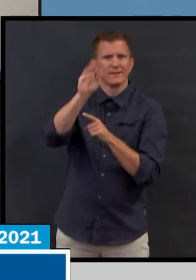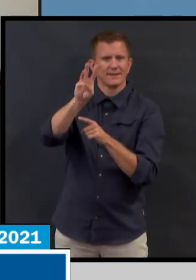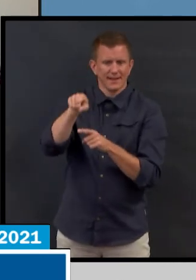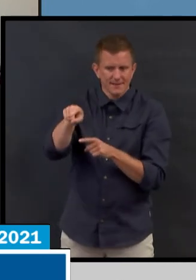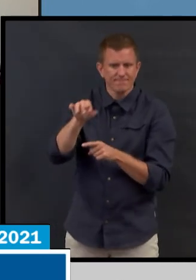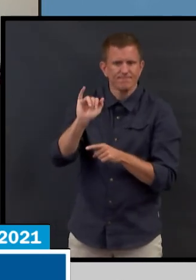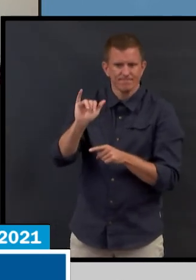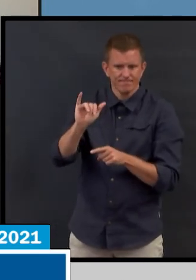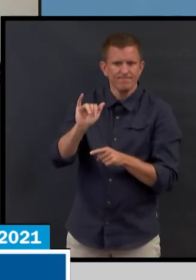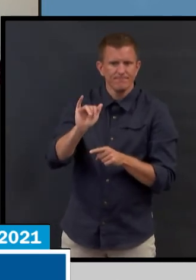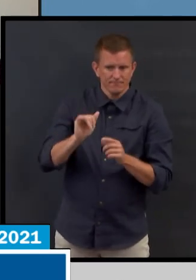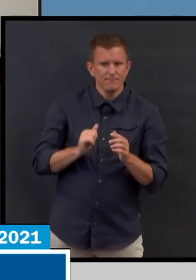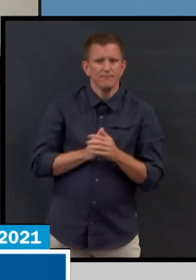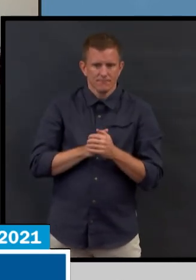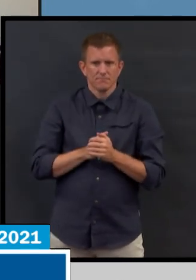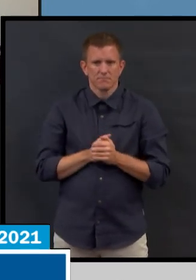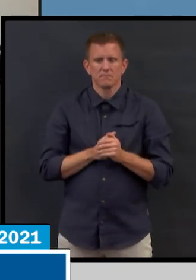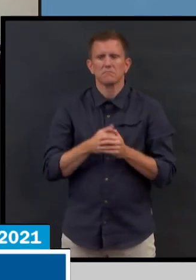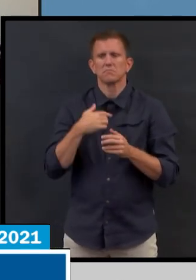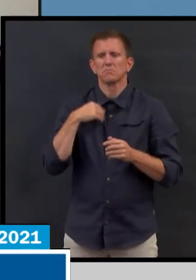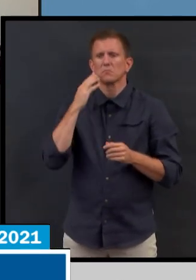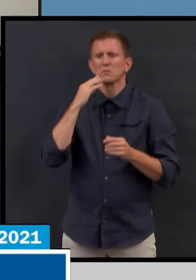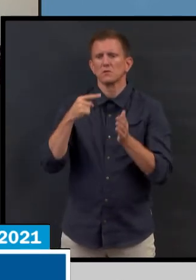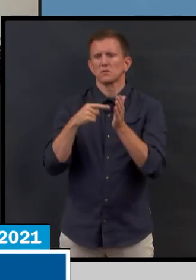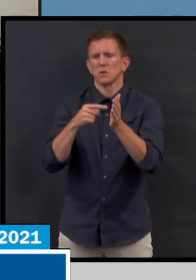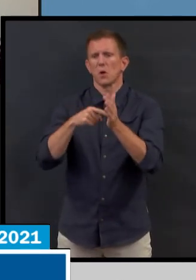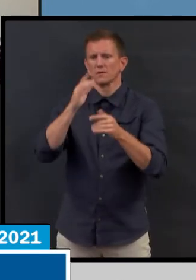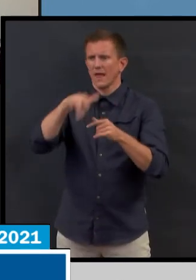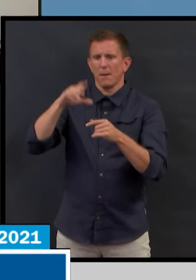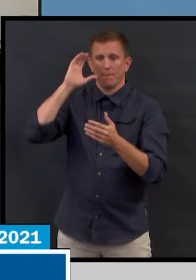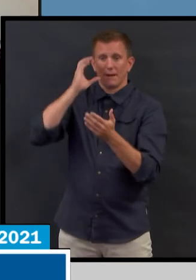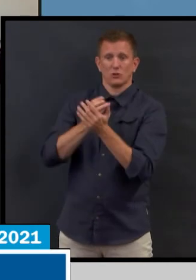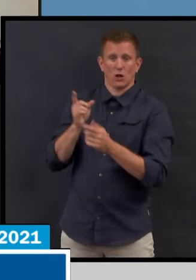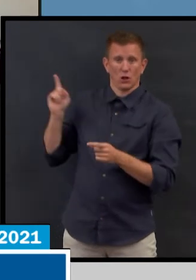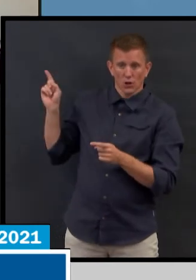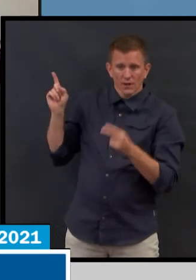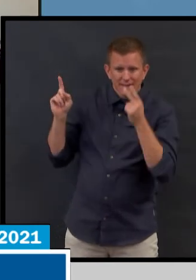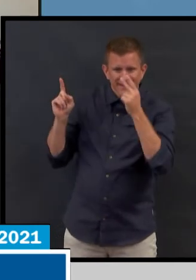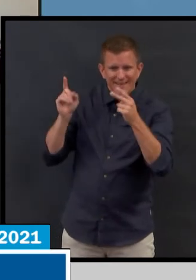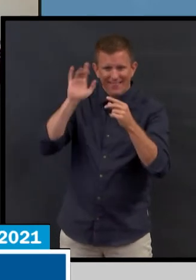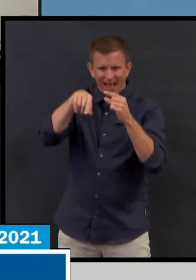indicators on the slide because i know that it's difficult to read but when this this project is